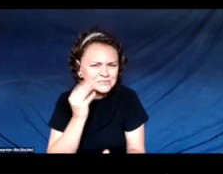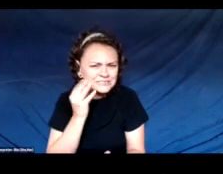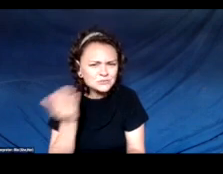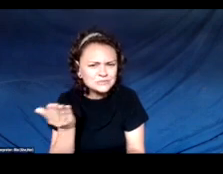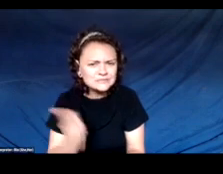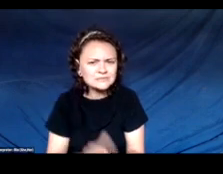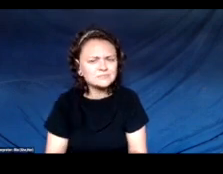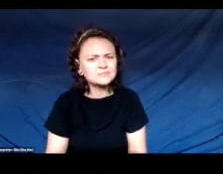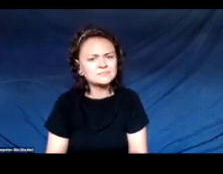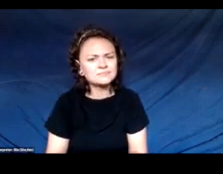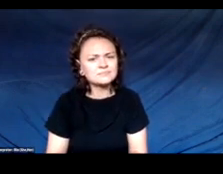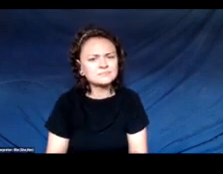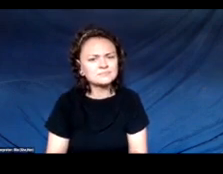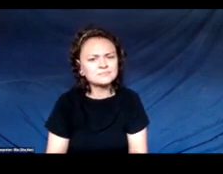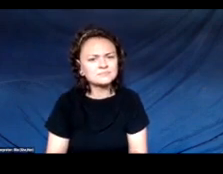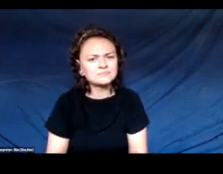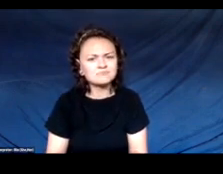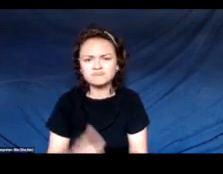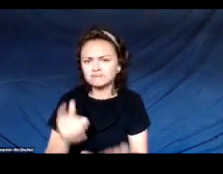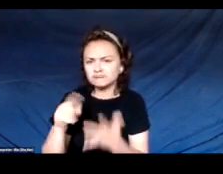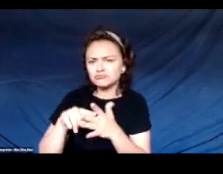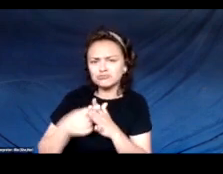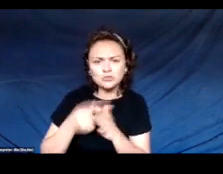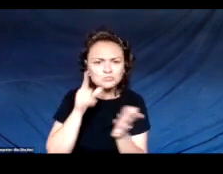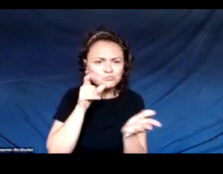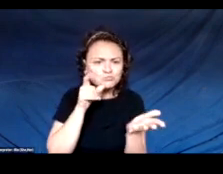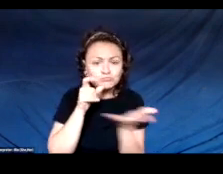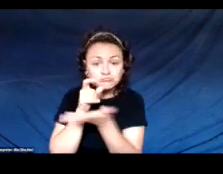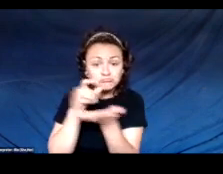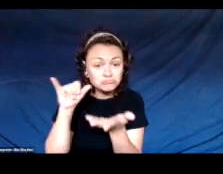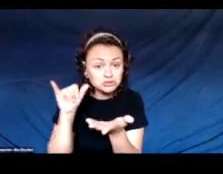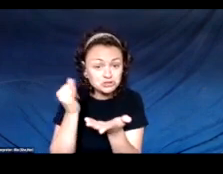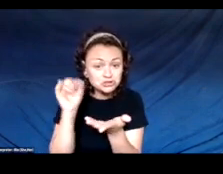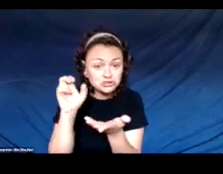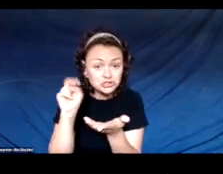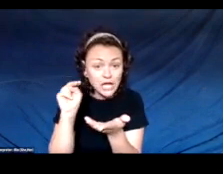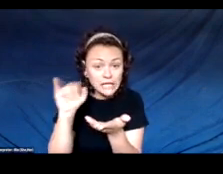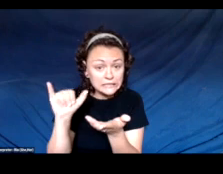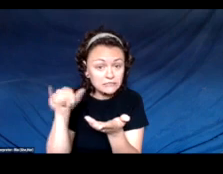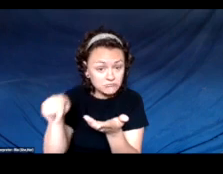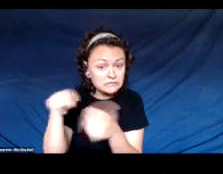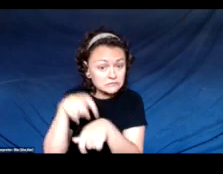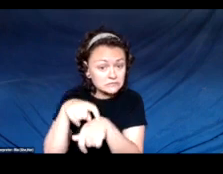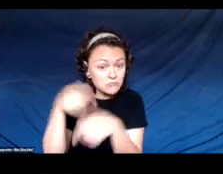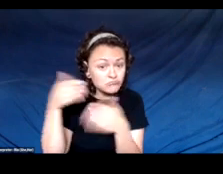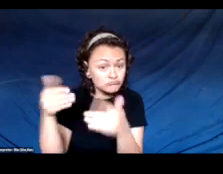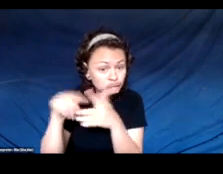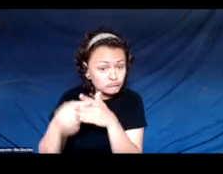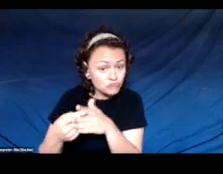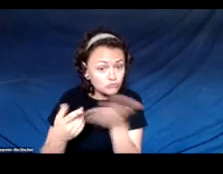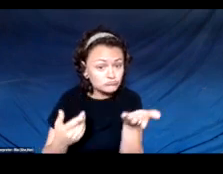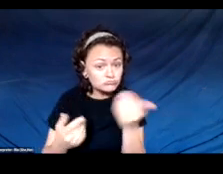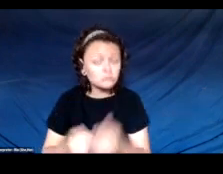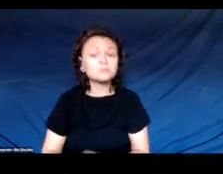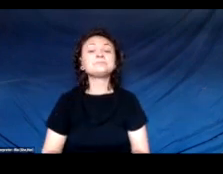Who wants to start? Maybe Jenny first this time. Okay. So I have,